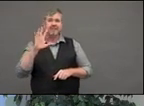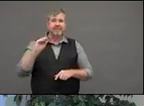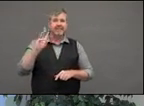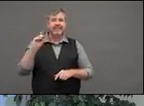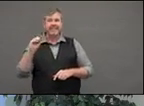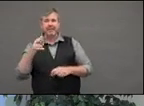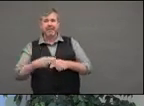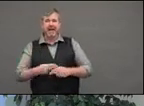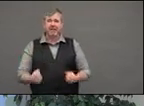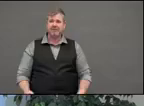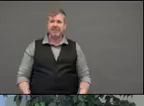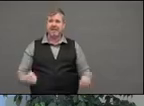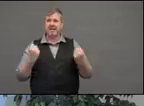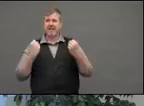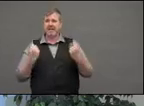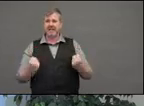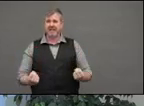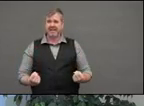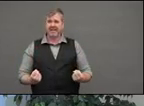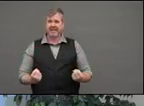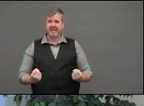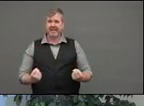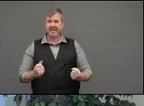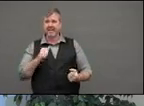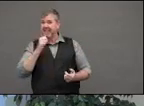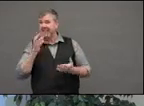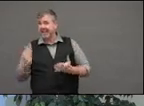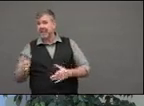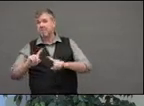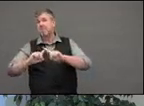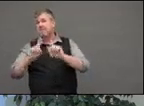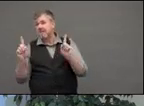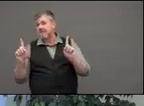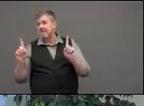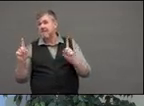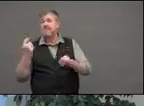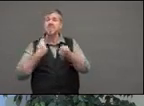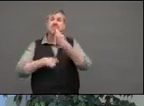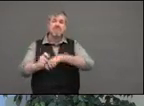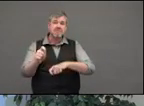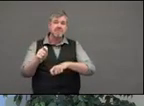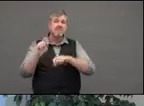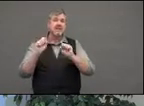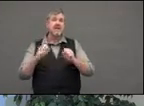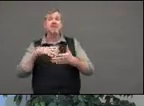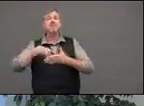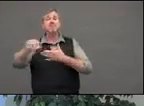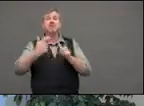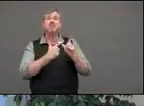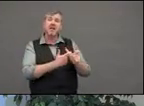i could you know go for a jog i could you know do some abs ab exercises at